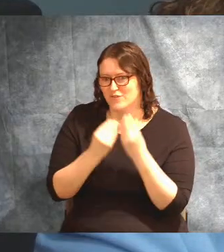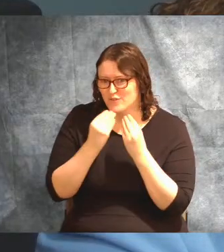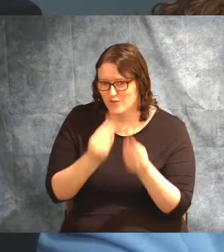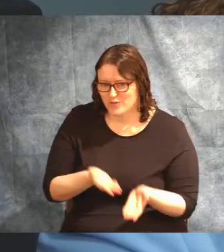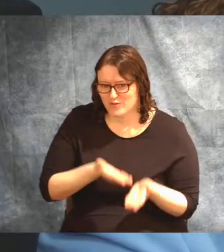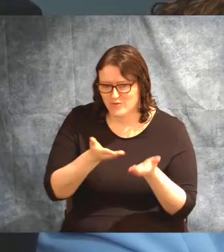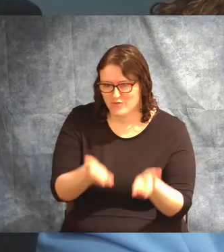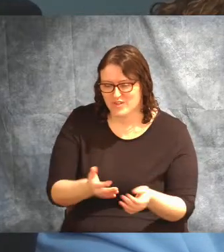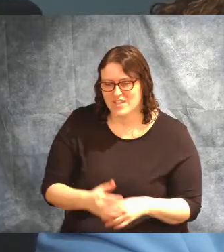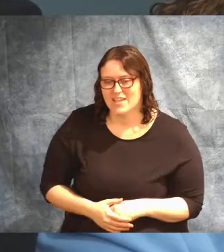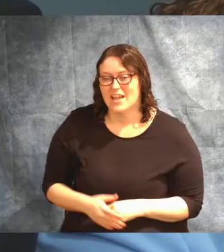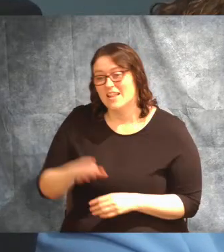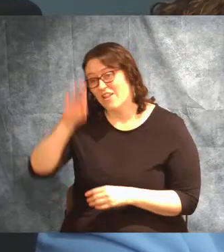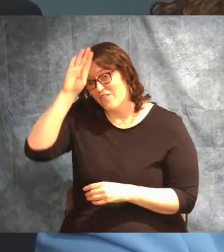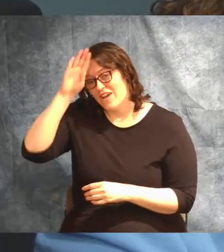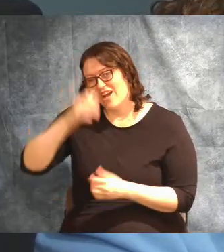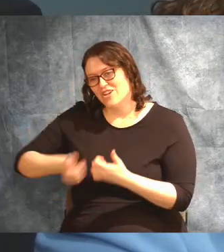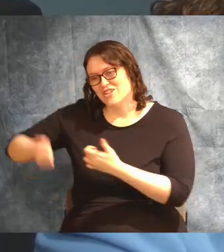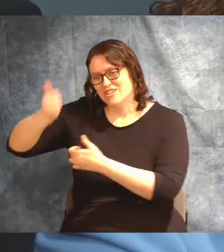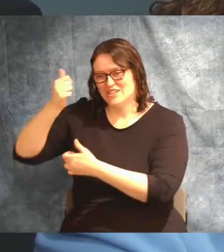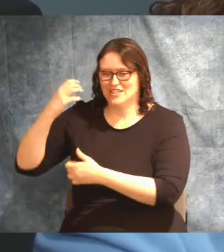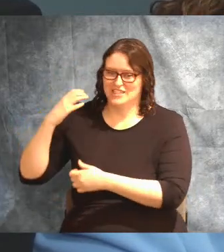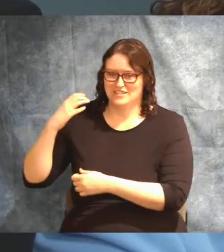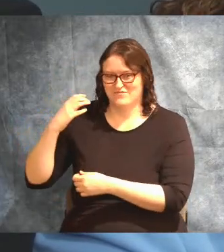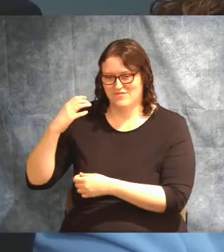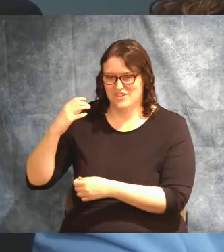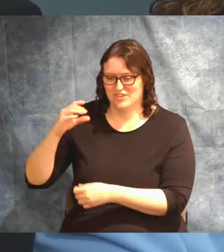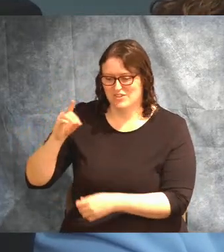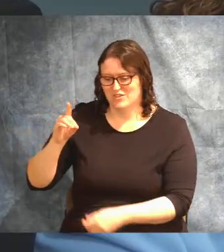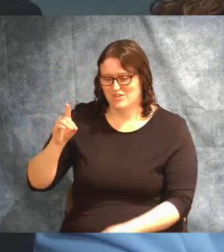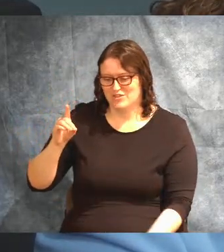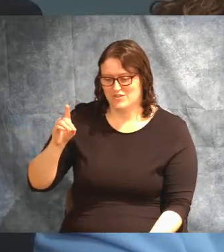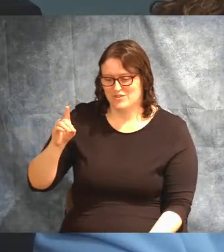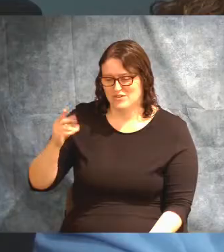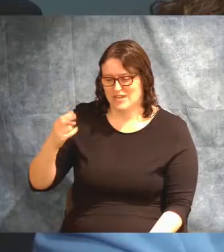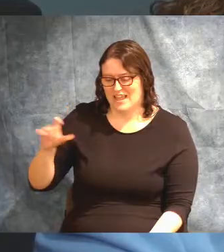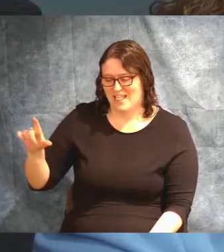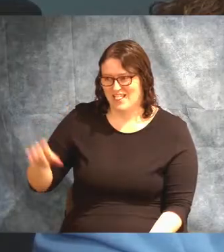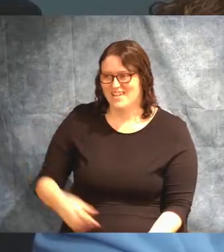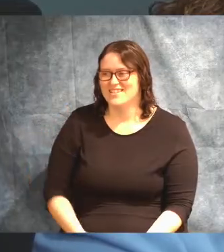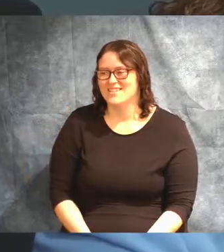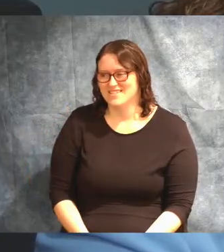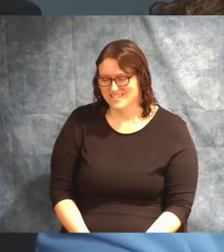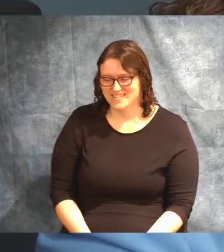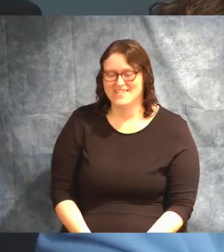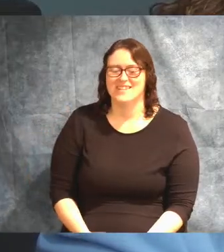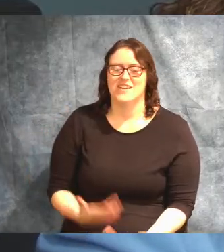fire chief Germaine Hill for serving as a DJ and making sure we don't go over. So,